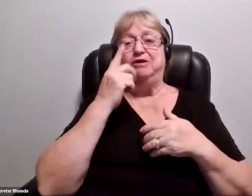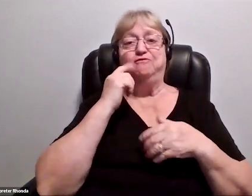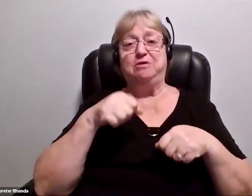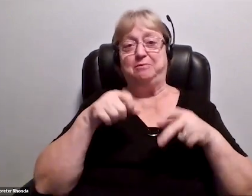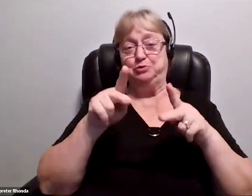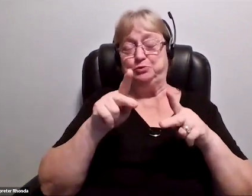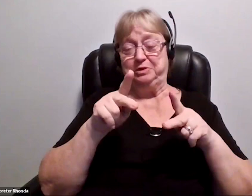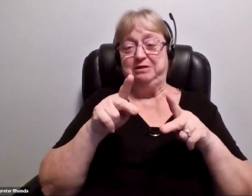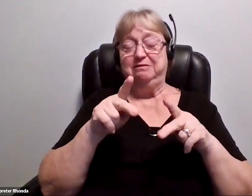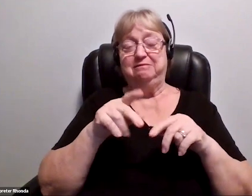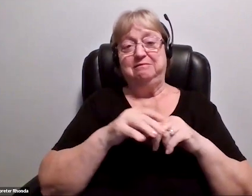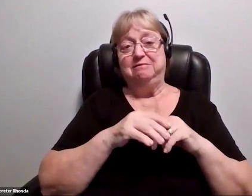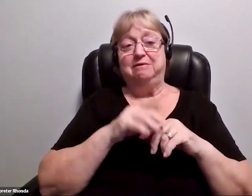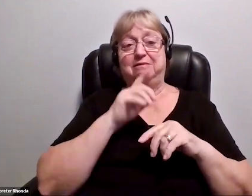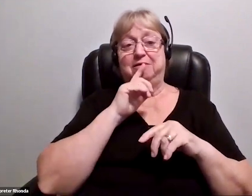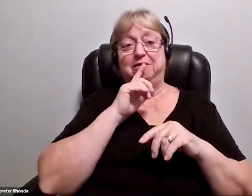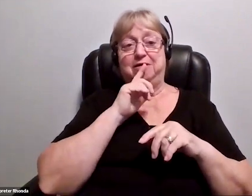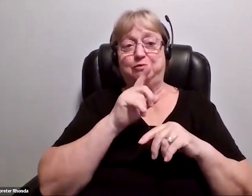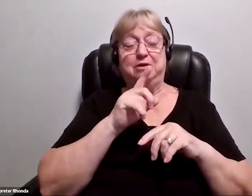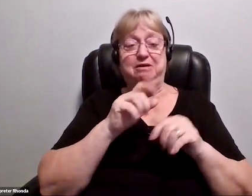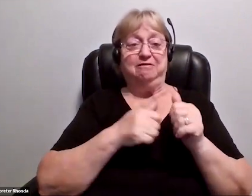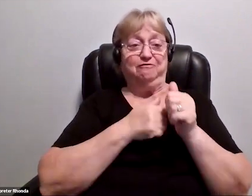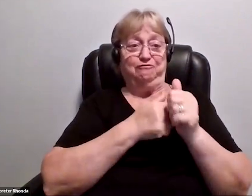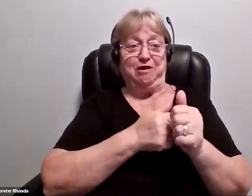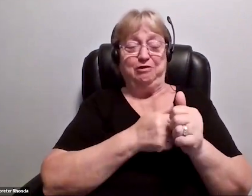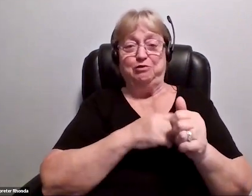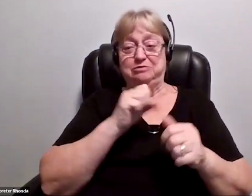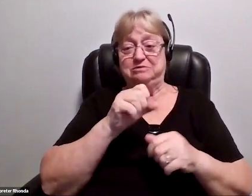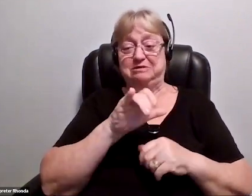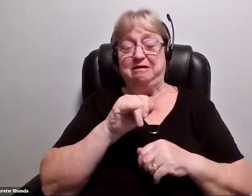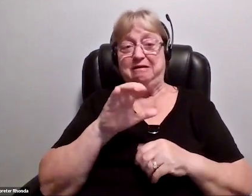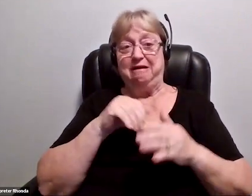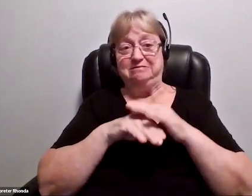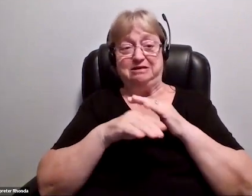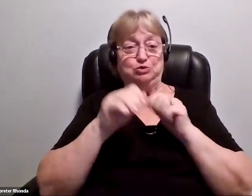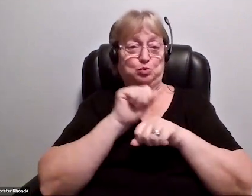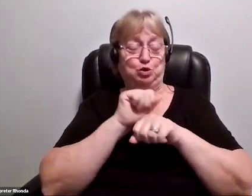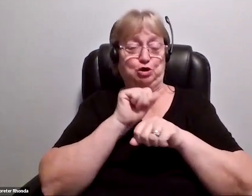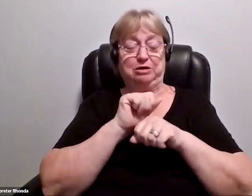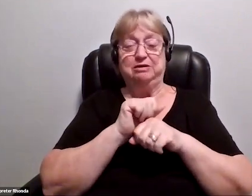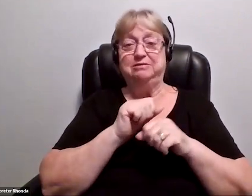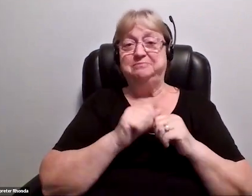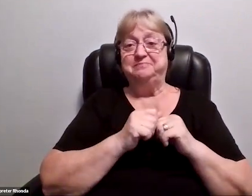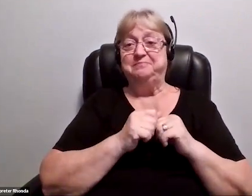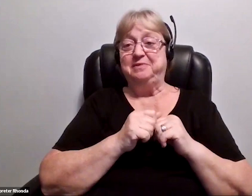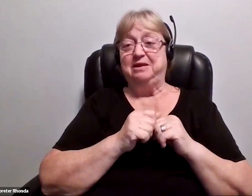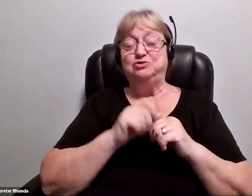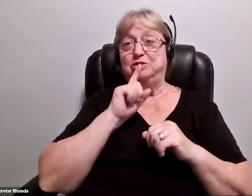I really follow the work from SciAccess. It's really a great opportunity to be here sharing my work.